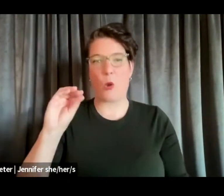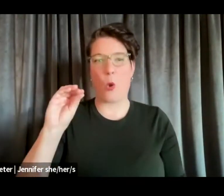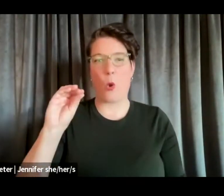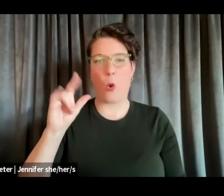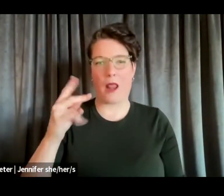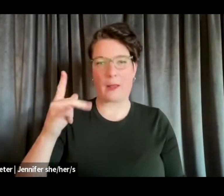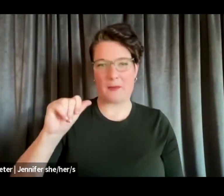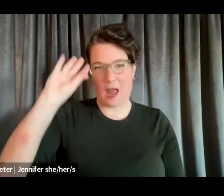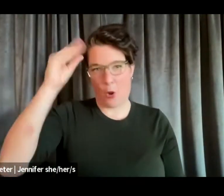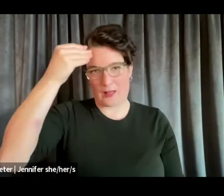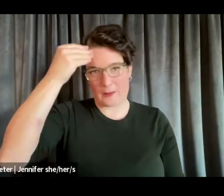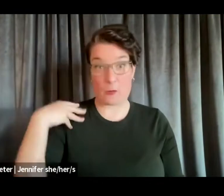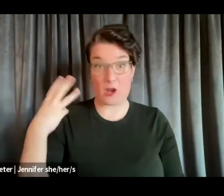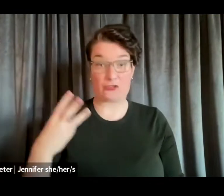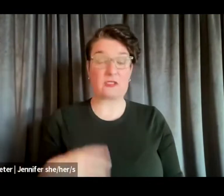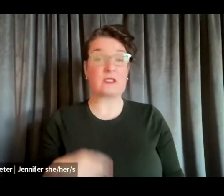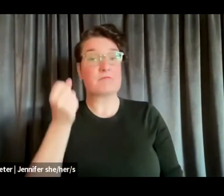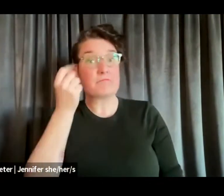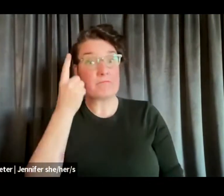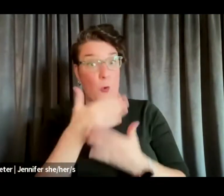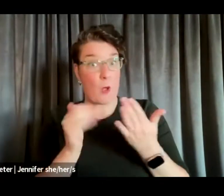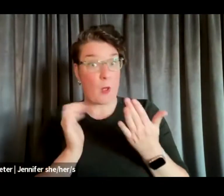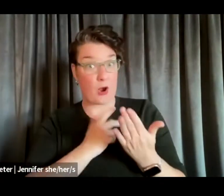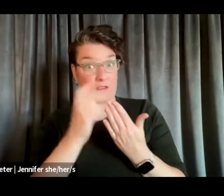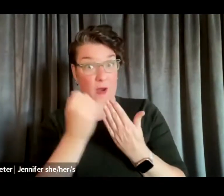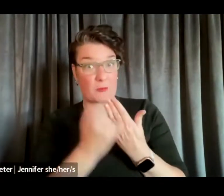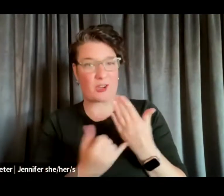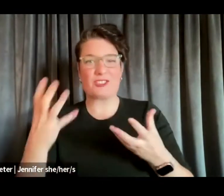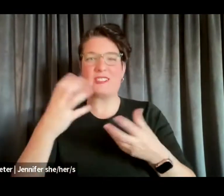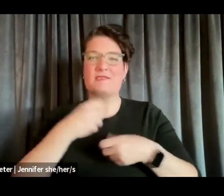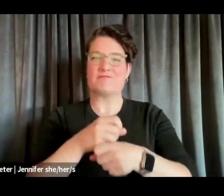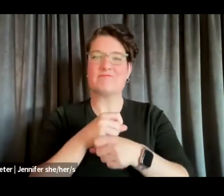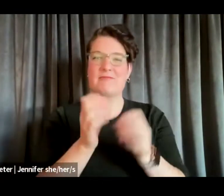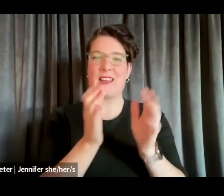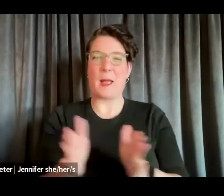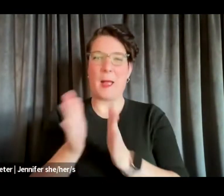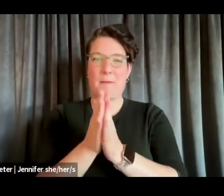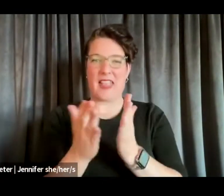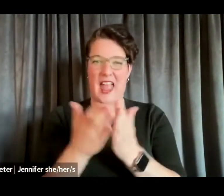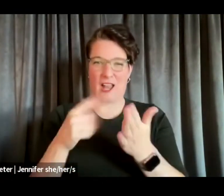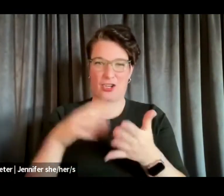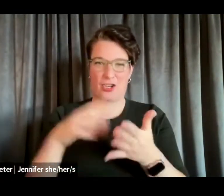One part of the project is a planner that combines Hebrew Gregorian and moon calendars.